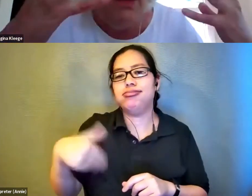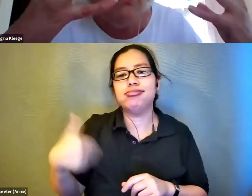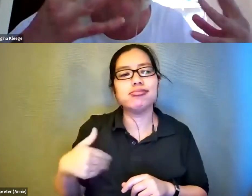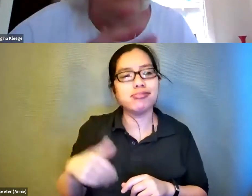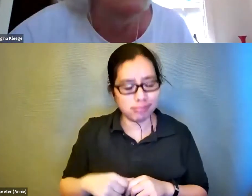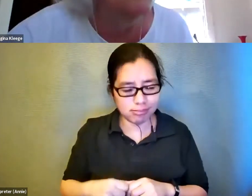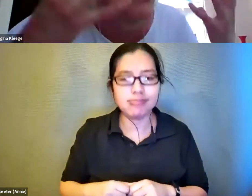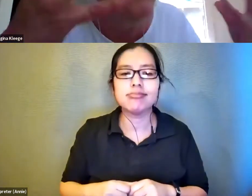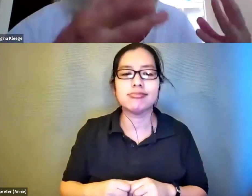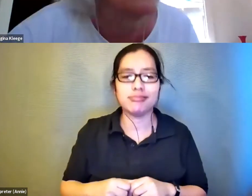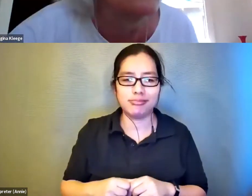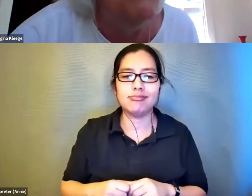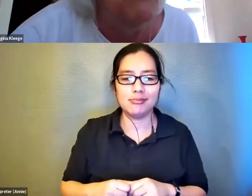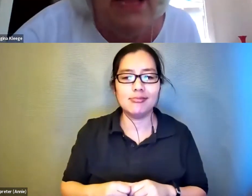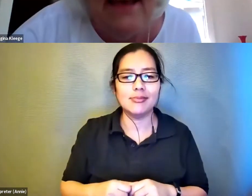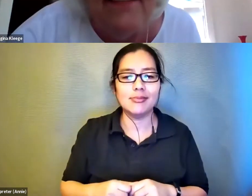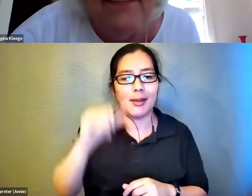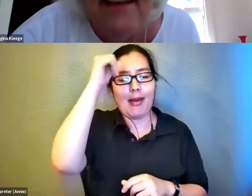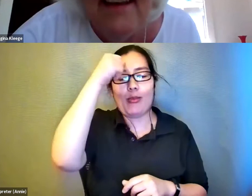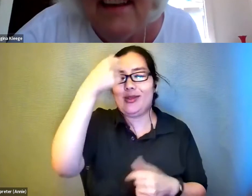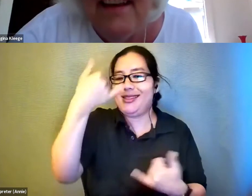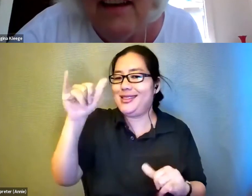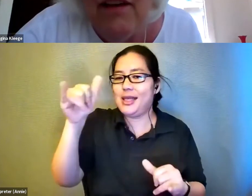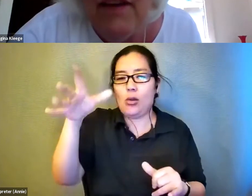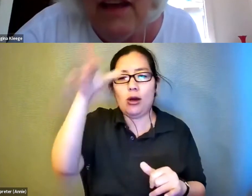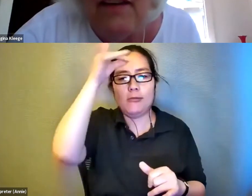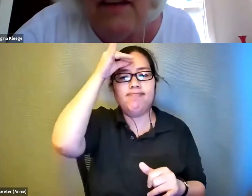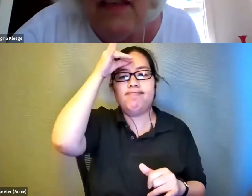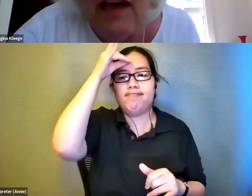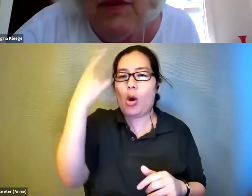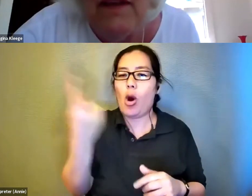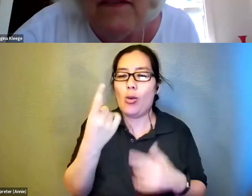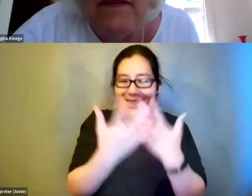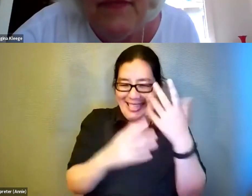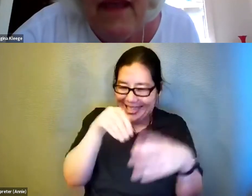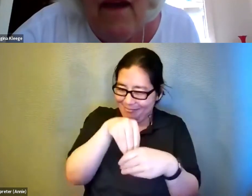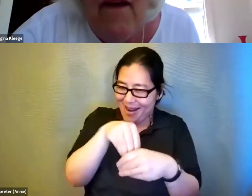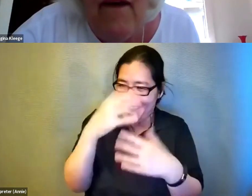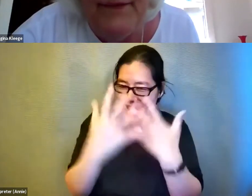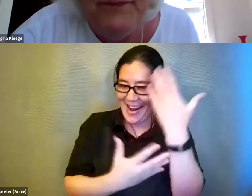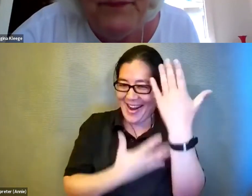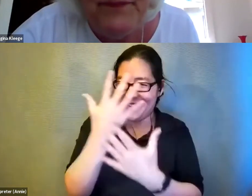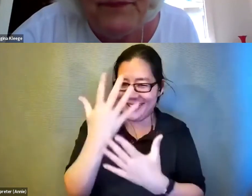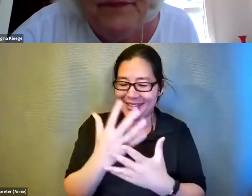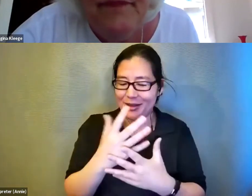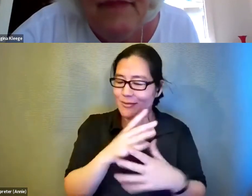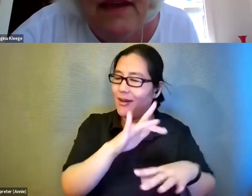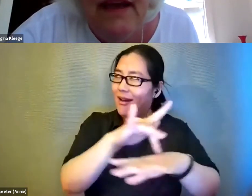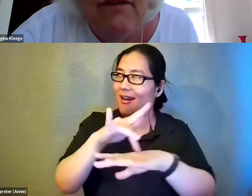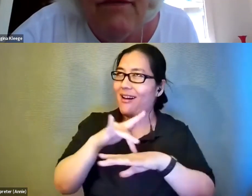My memory is still in my hands of handling that piece. And